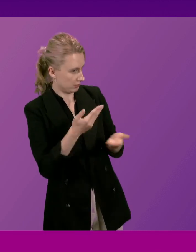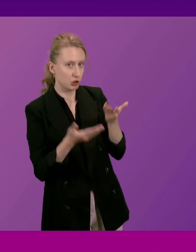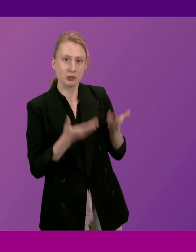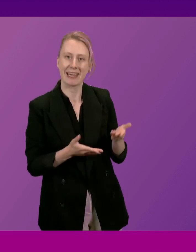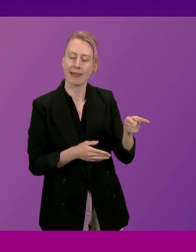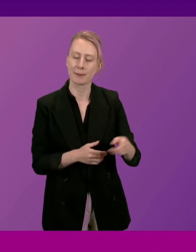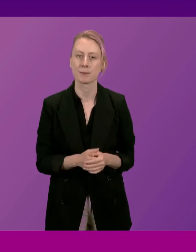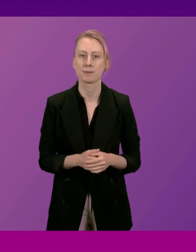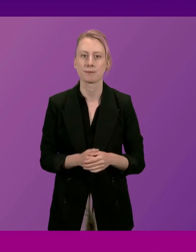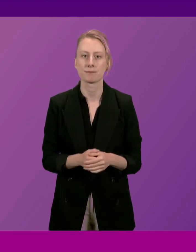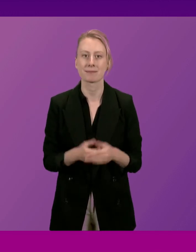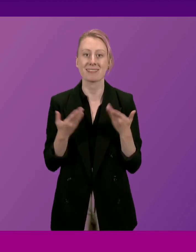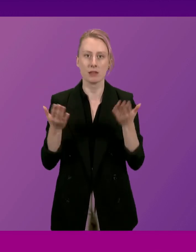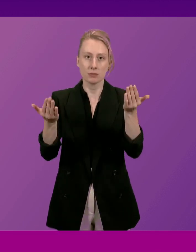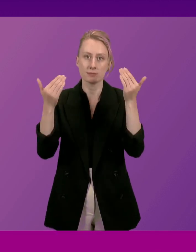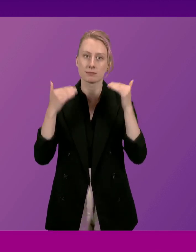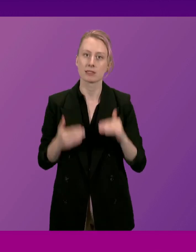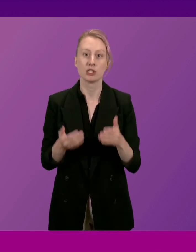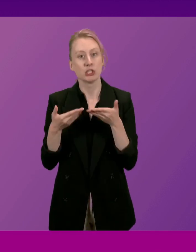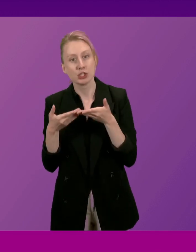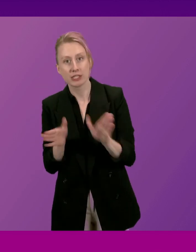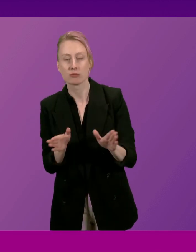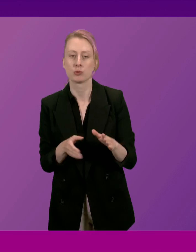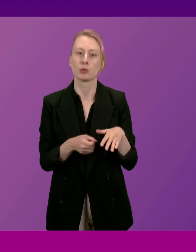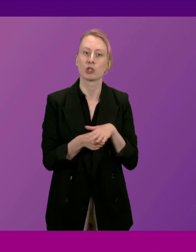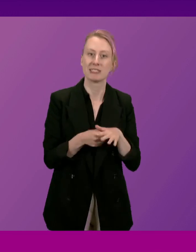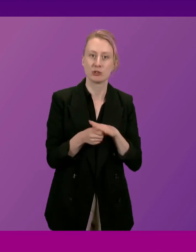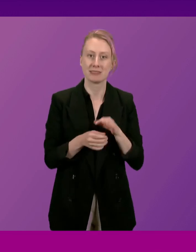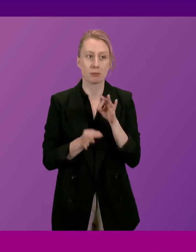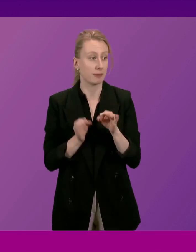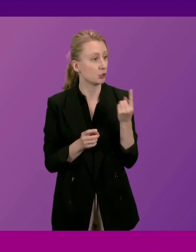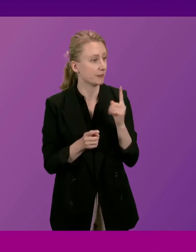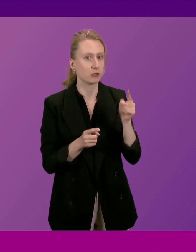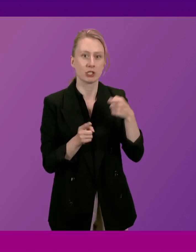We move to general and constituency supplementary questions.